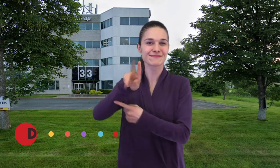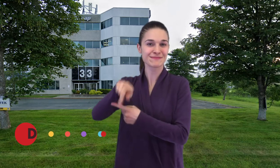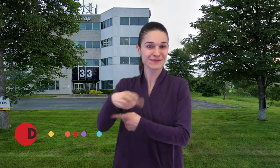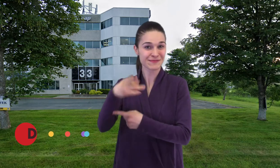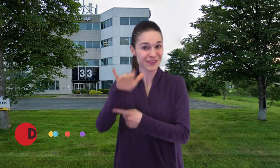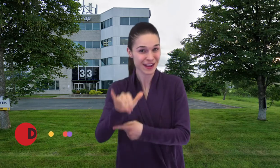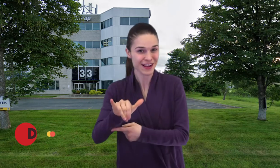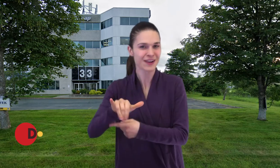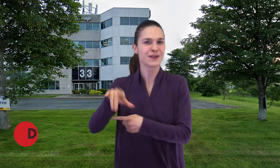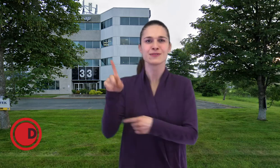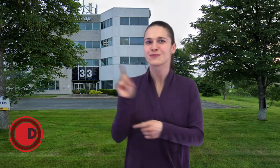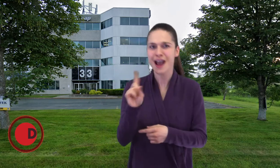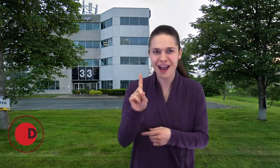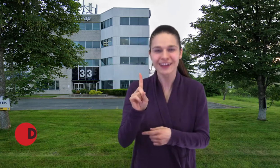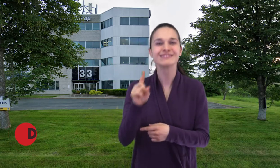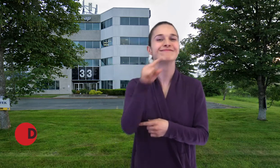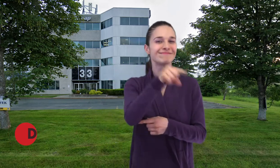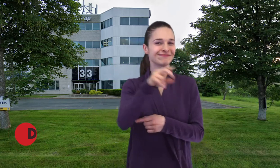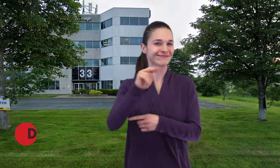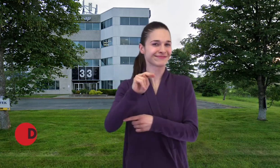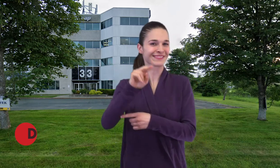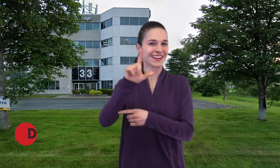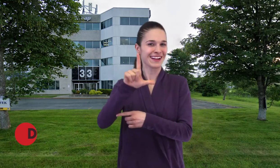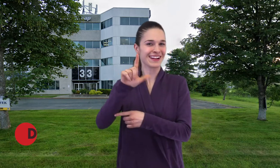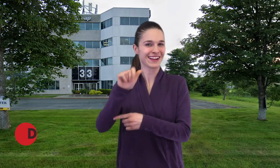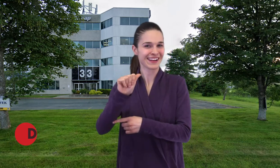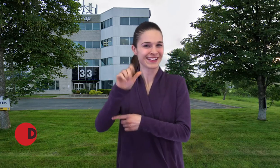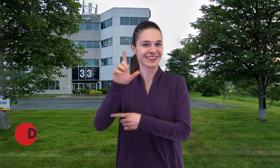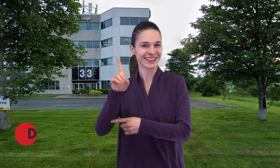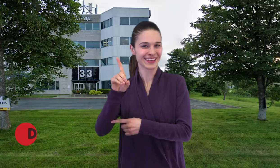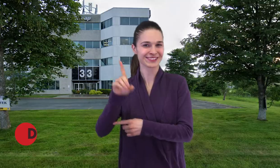Let’s meet Myles Murphy at NLAD.